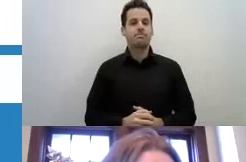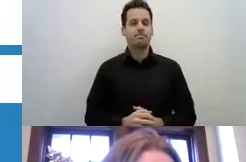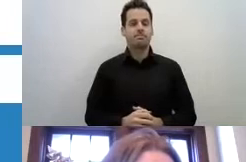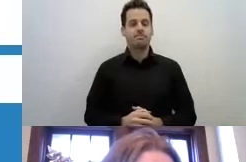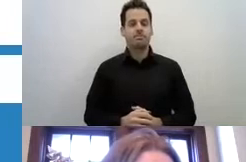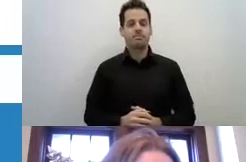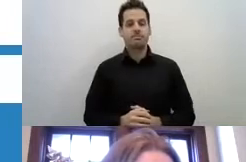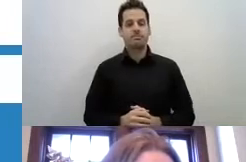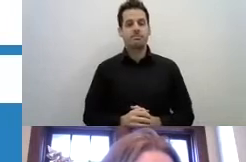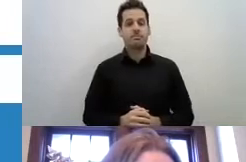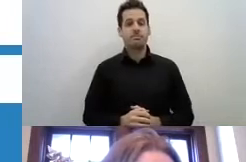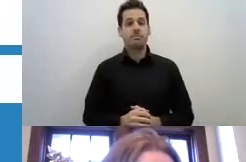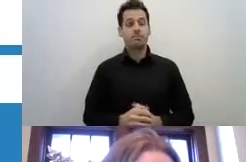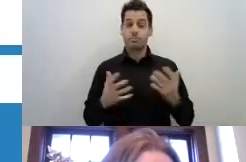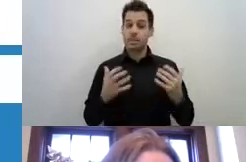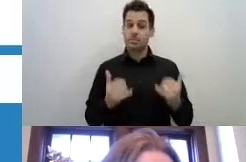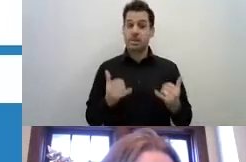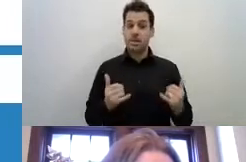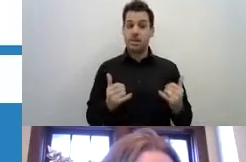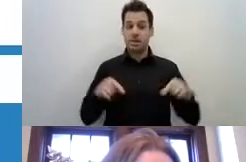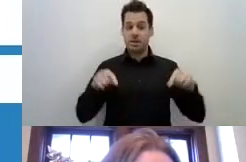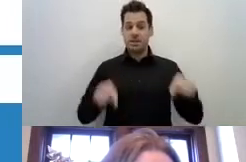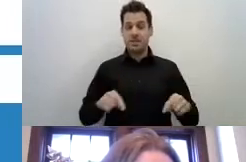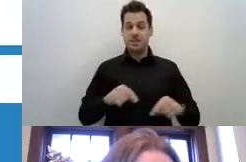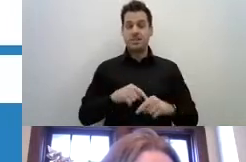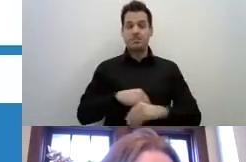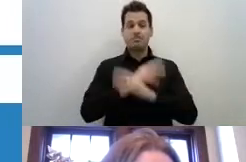so webinar housekeeping if you have any tech issues the